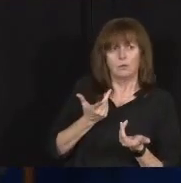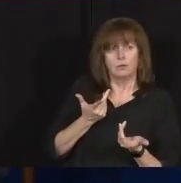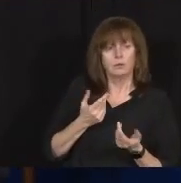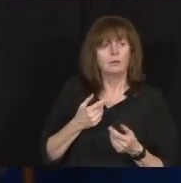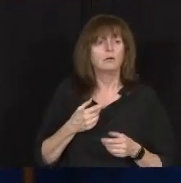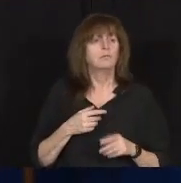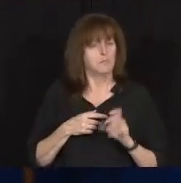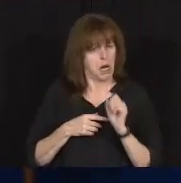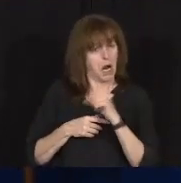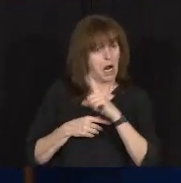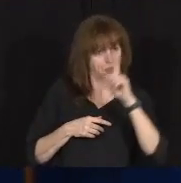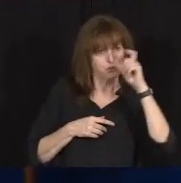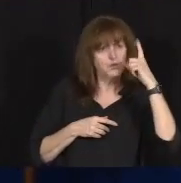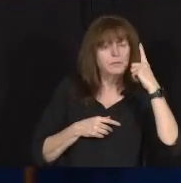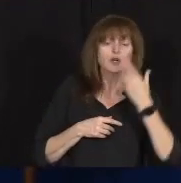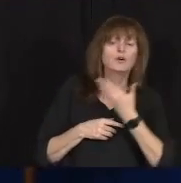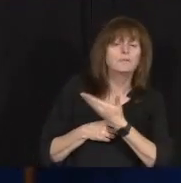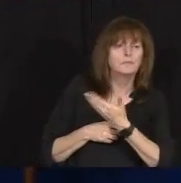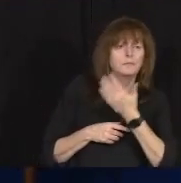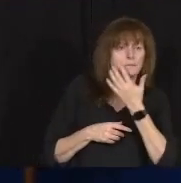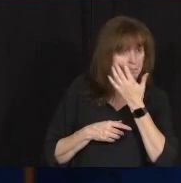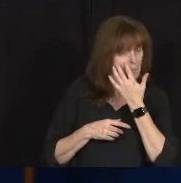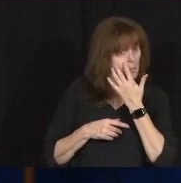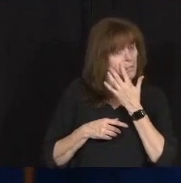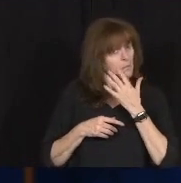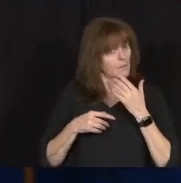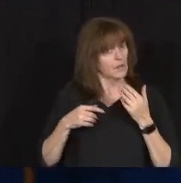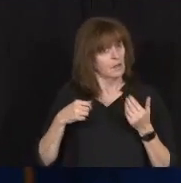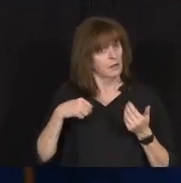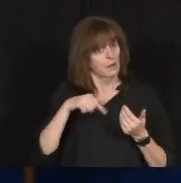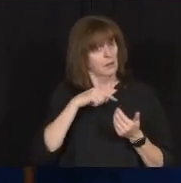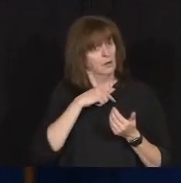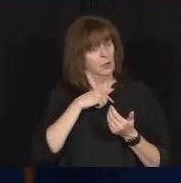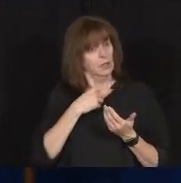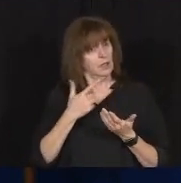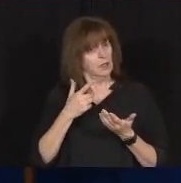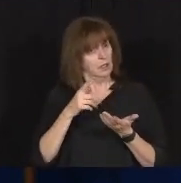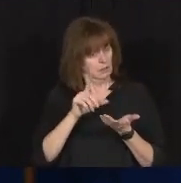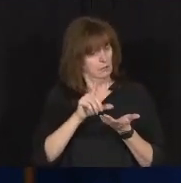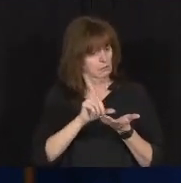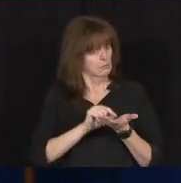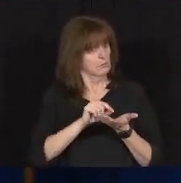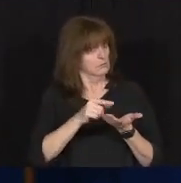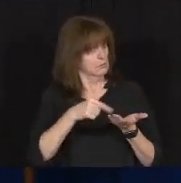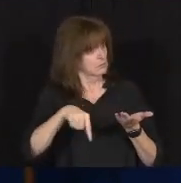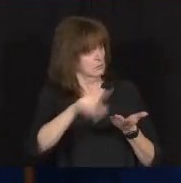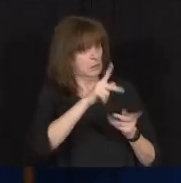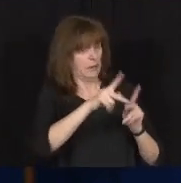e have dentistry on this and received a lot of images of people